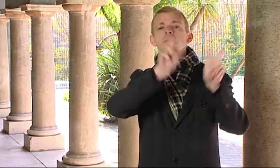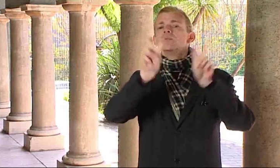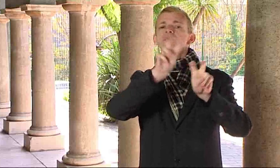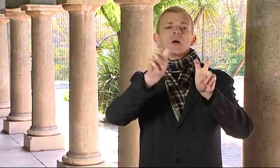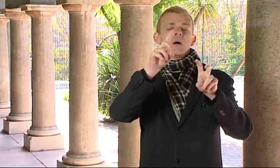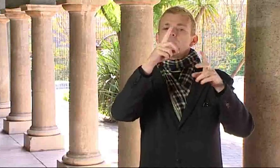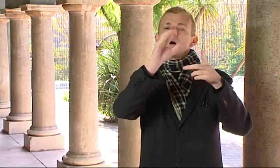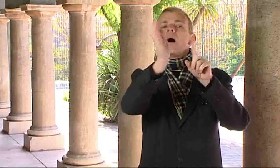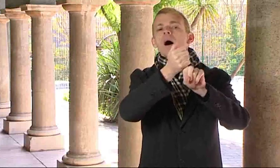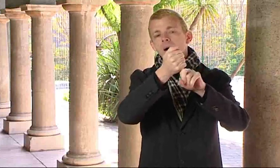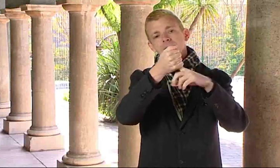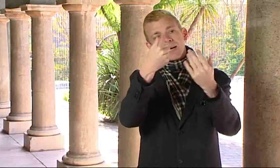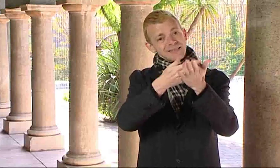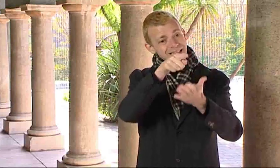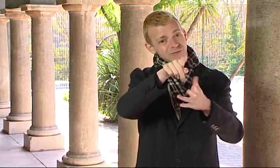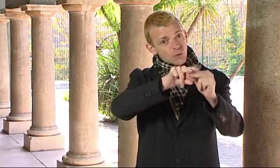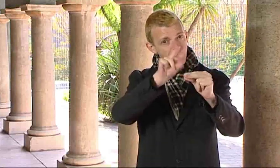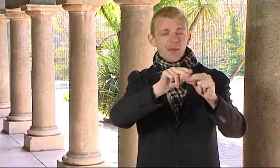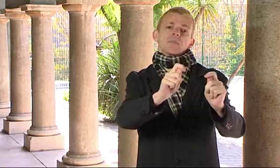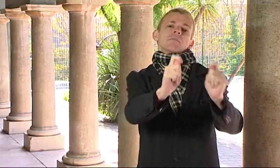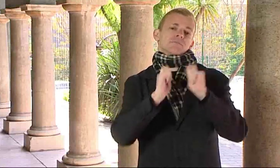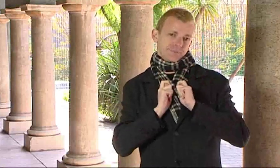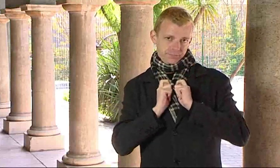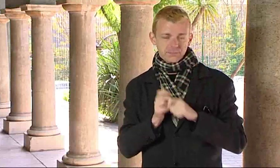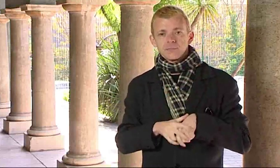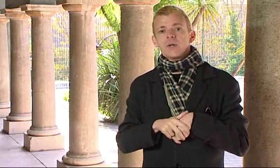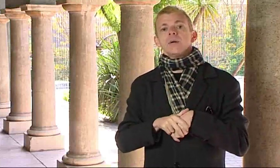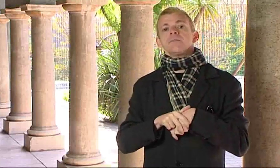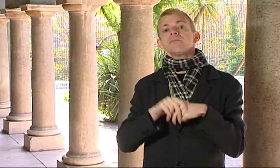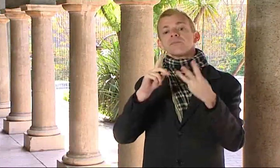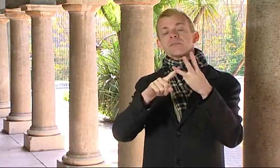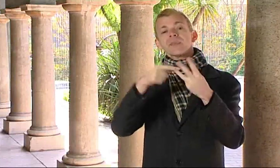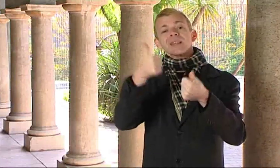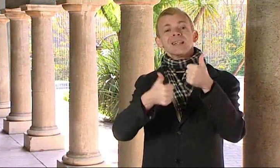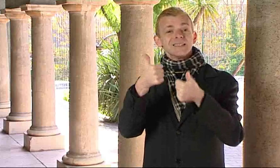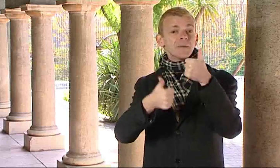And that exams are also adapted for deaf people, so if the review